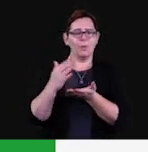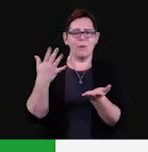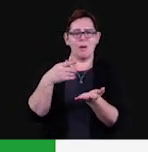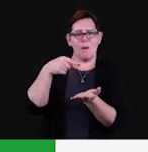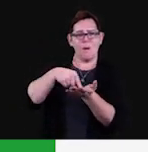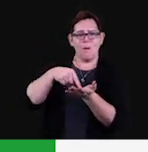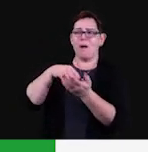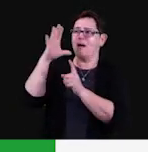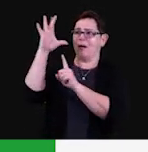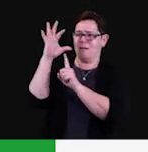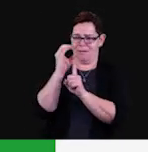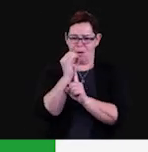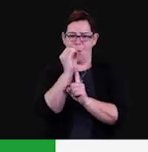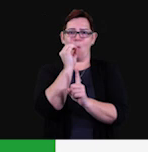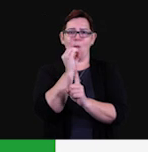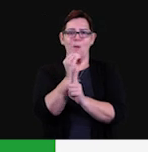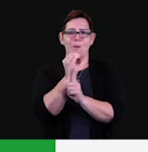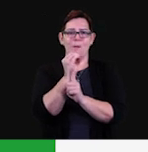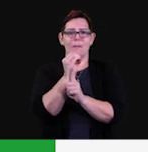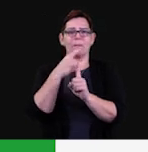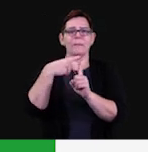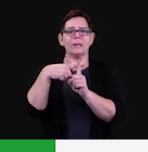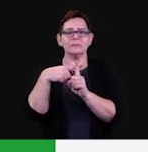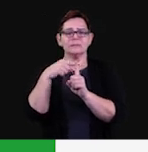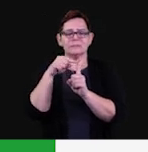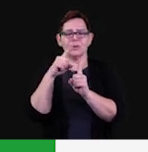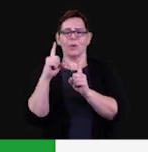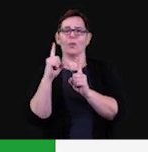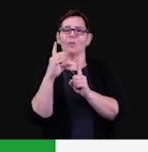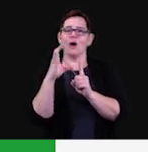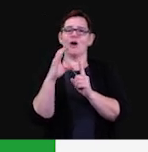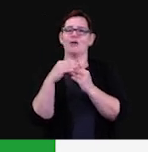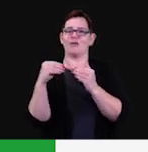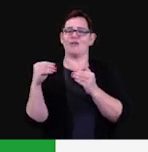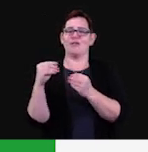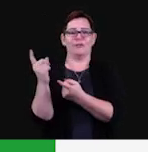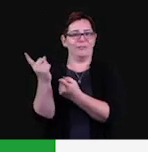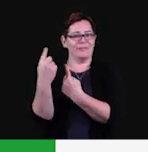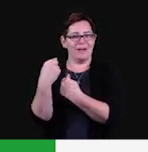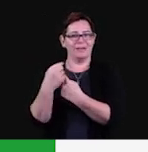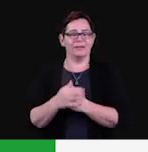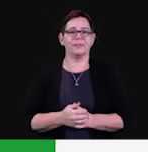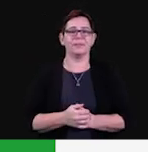In situation B: You are entitled to a $700 non refundable tax credit.